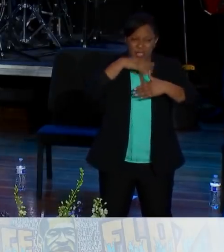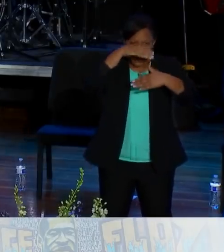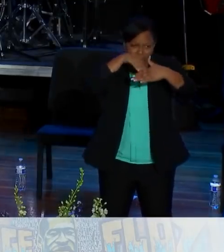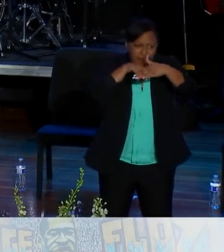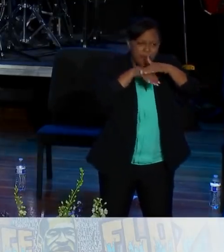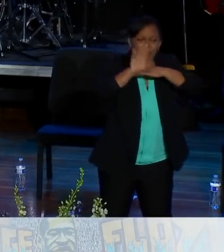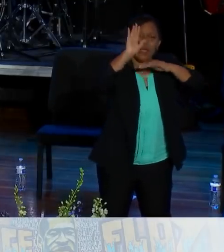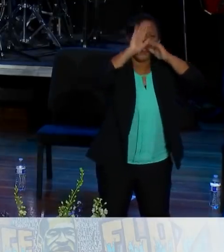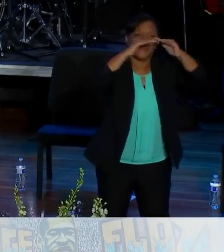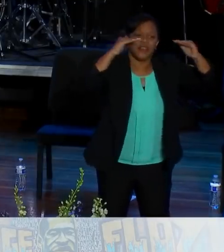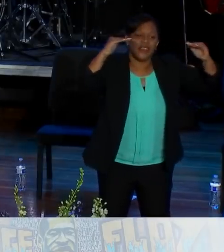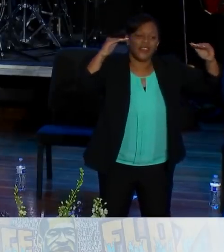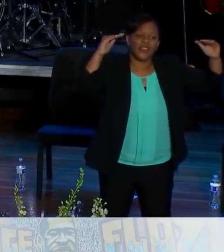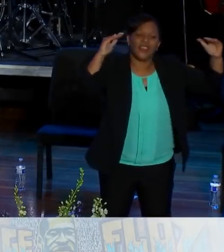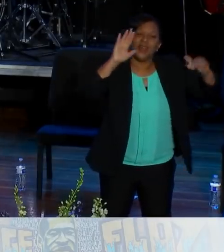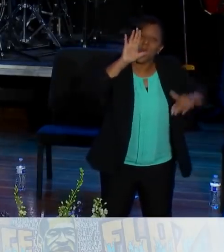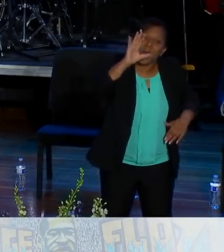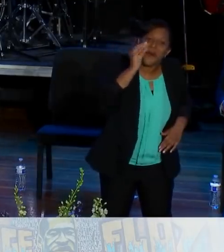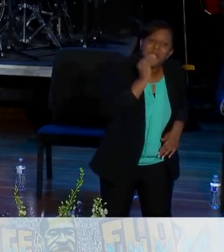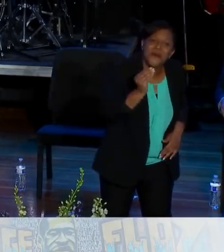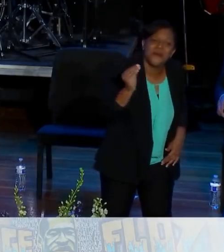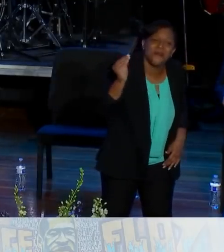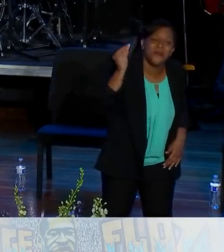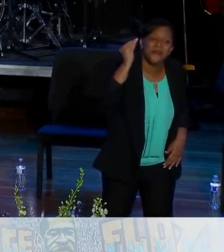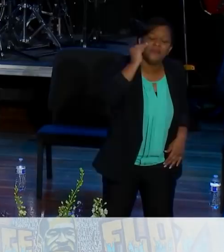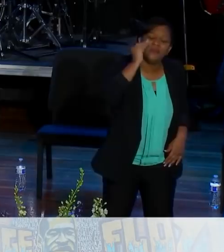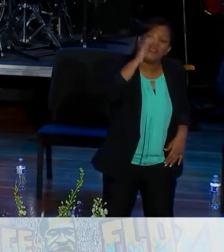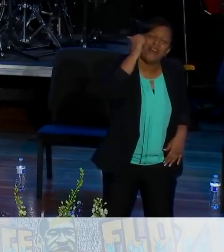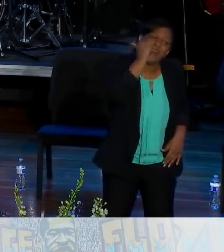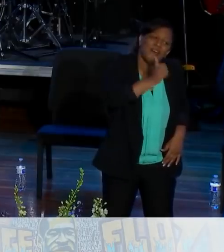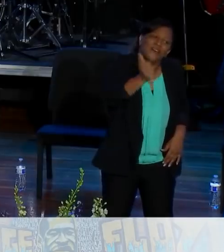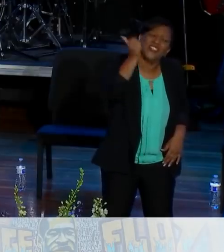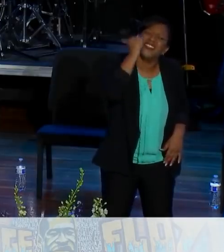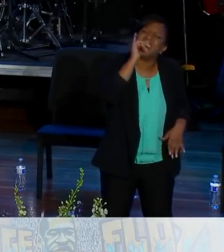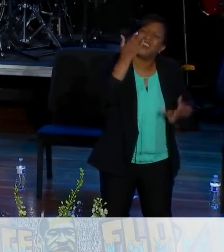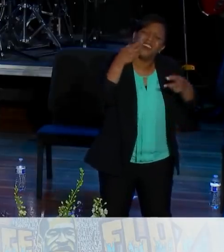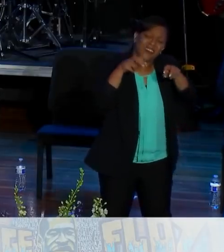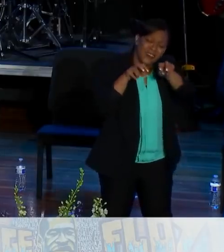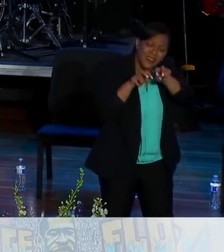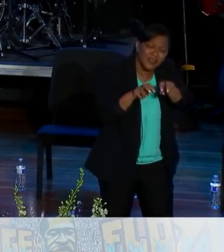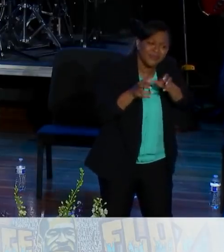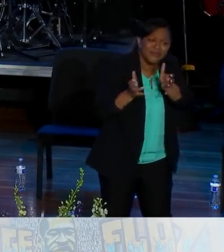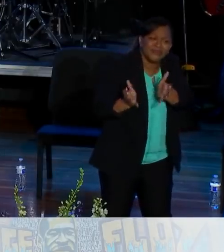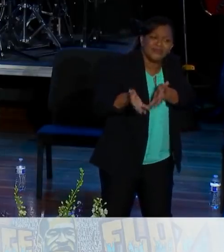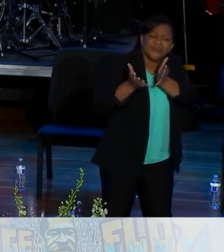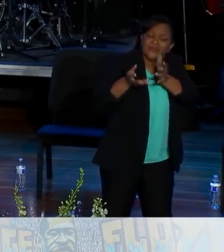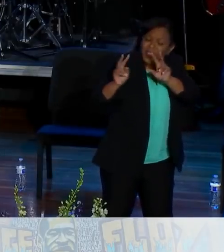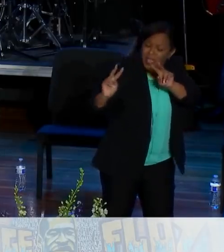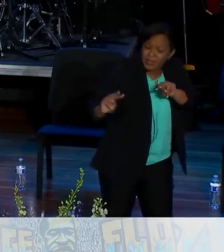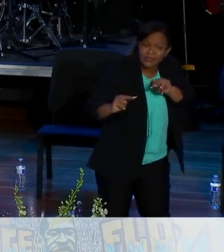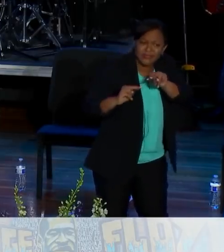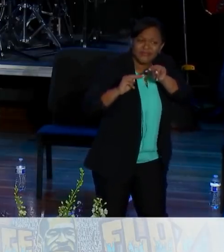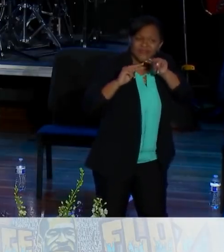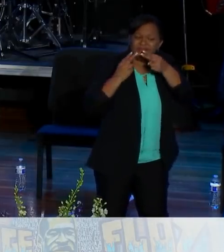LORD THAT I WILL SEEK AFTER. THAT I MAY DWELL IN THE HOUSE OF THE LORD ALL THE DAYS OF MY LIFE. TO BEHOLD THE BEAUTY OF THE LORD